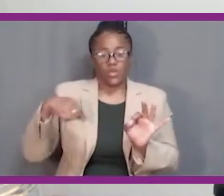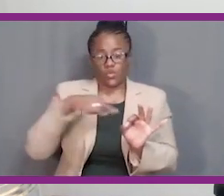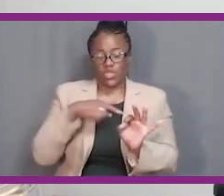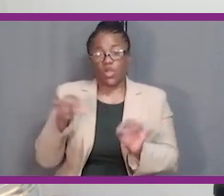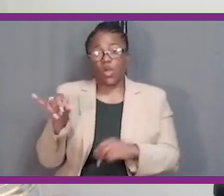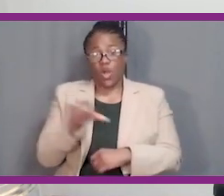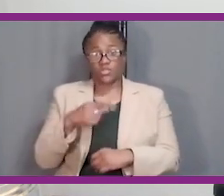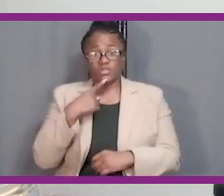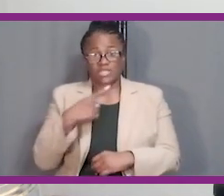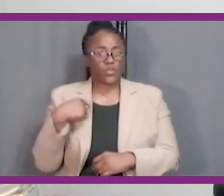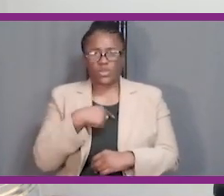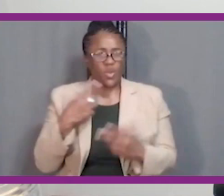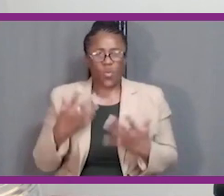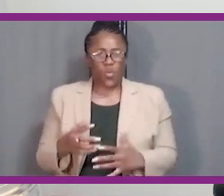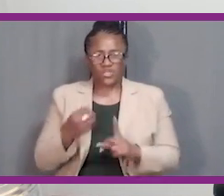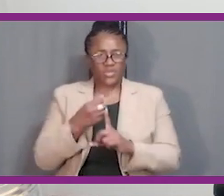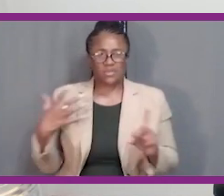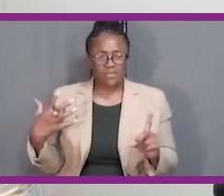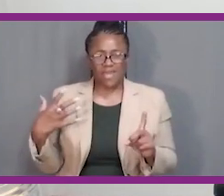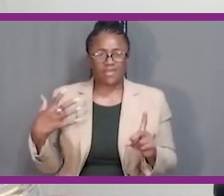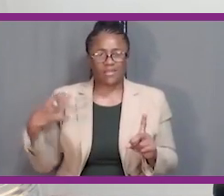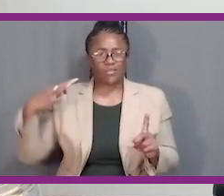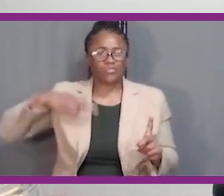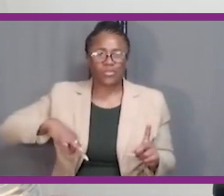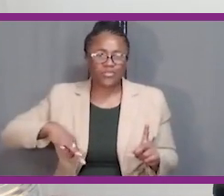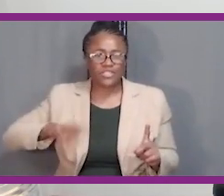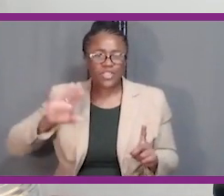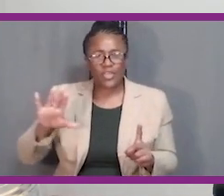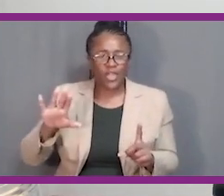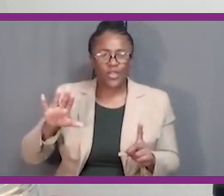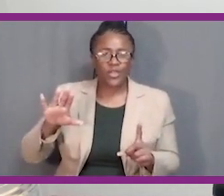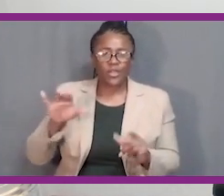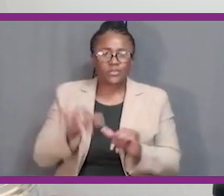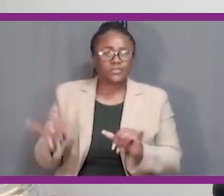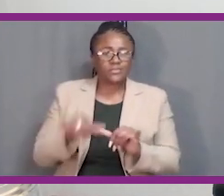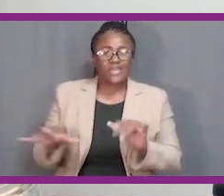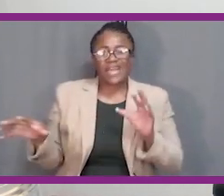just add a couple more people in there." And we know that whenever we work on rights-based work,